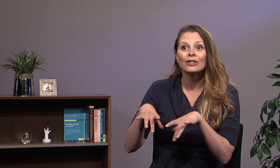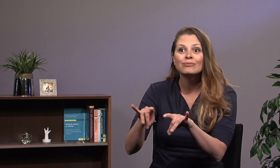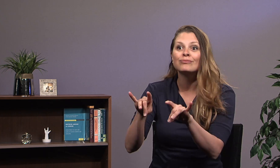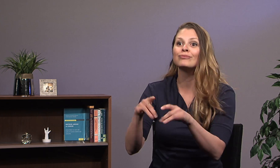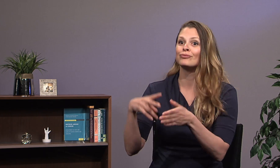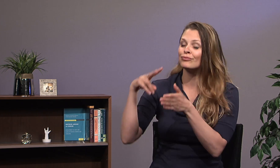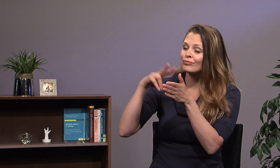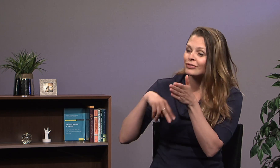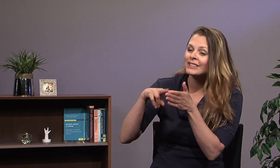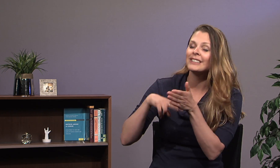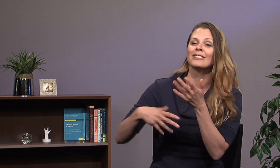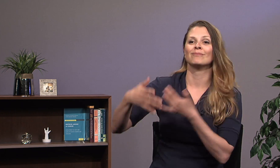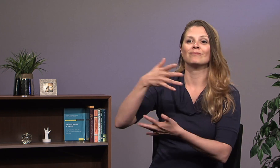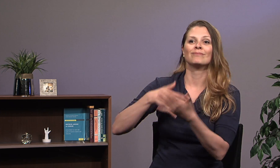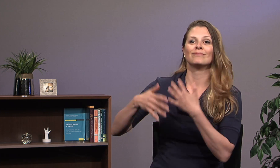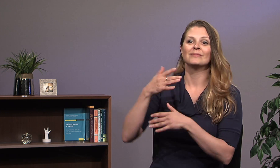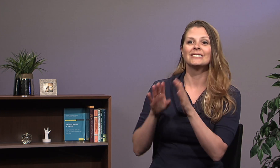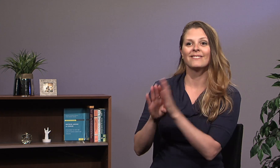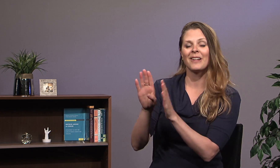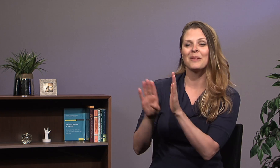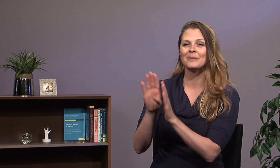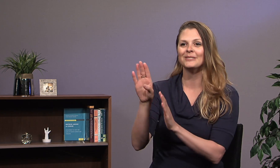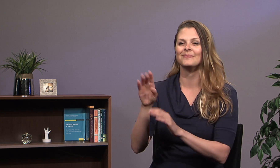early reading, and social-emotional development.